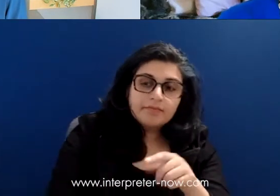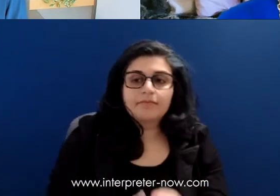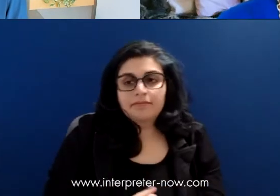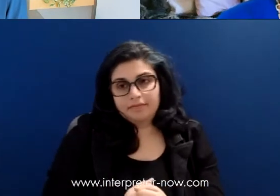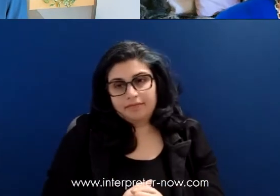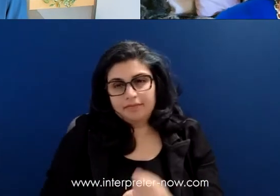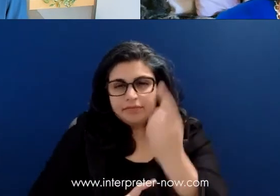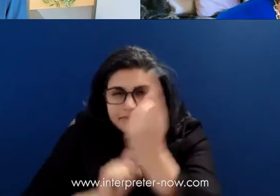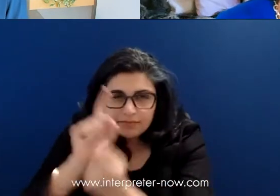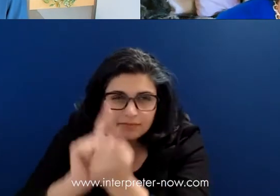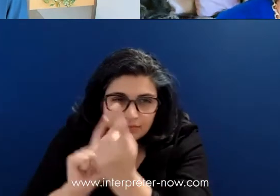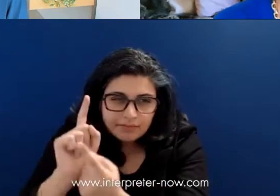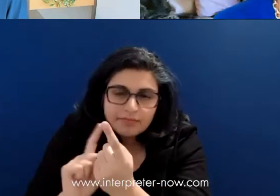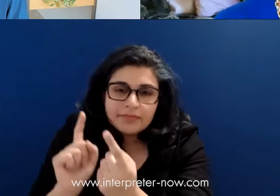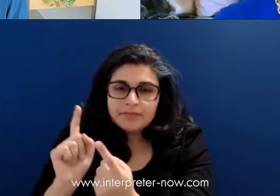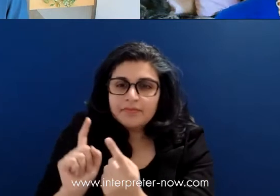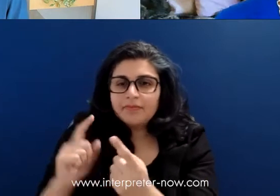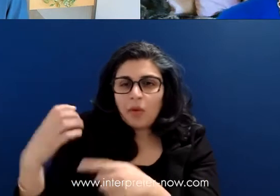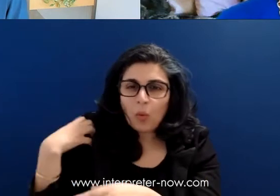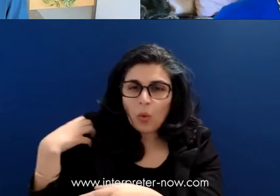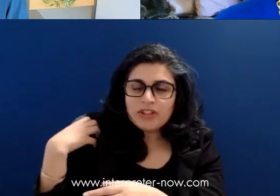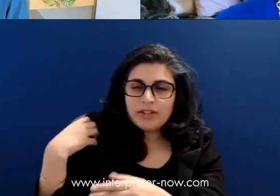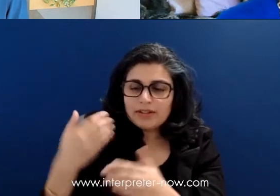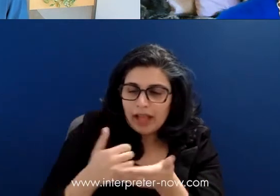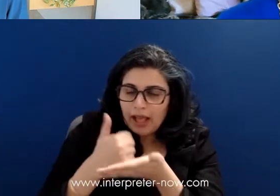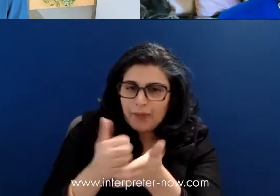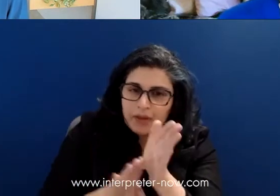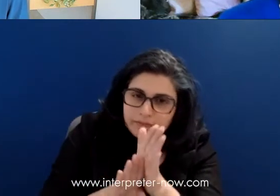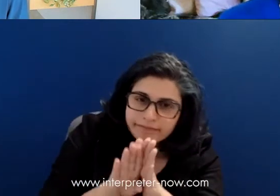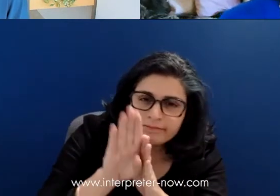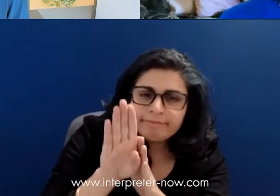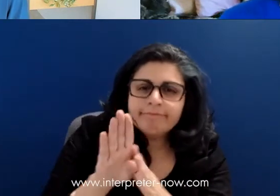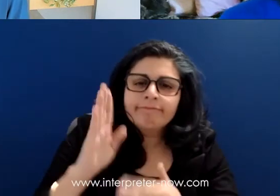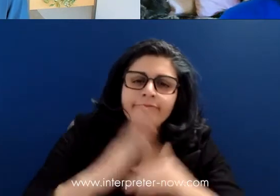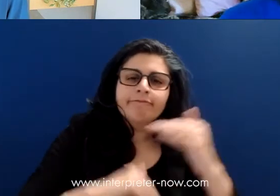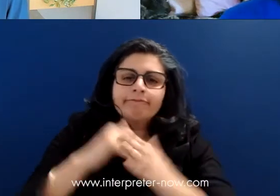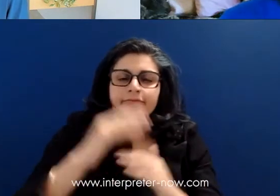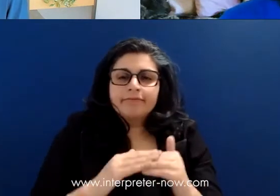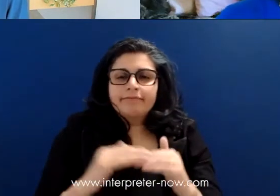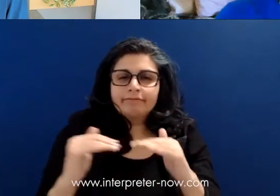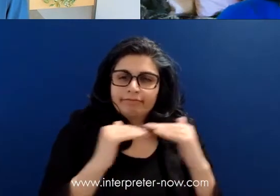coaching, to help people build their comfort level across differences and work more collaboratively